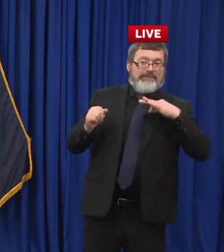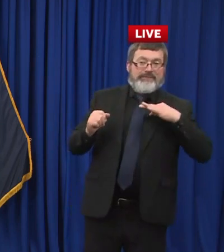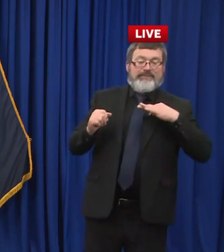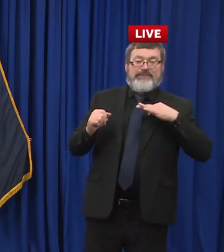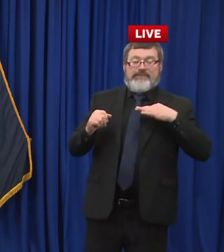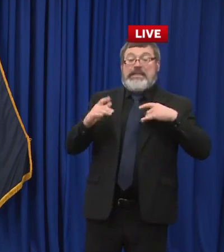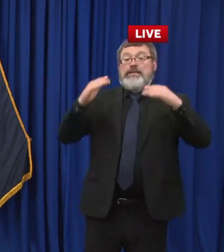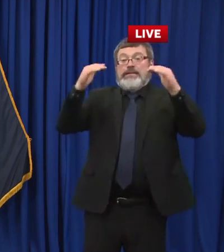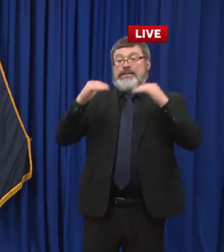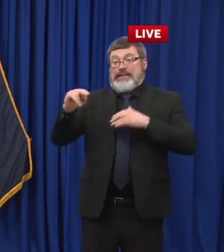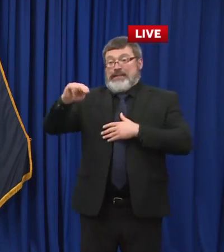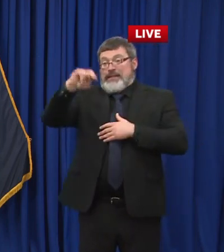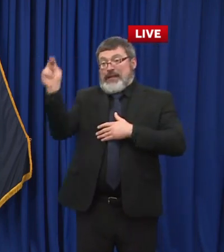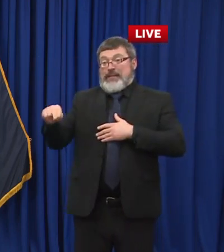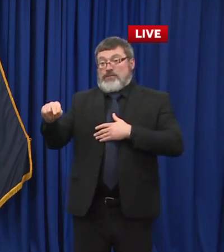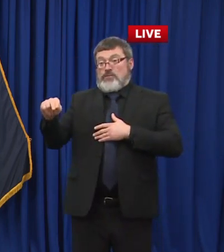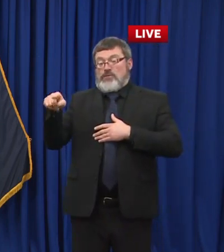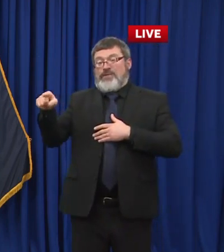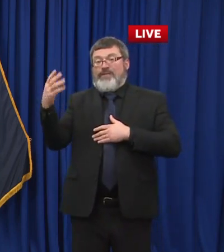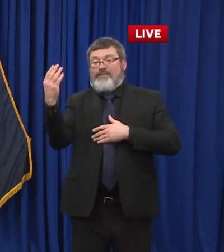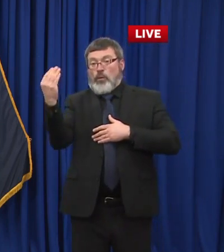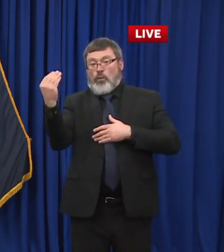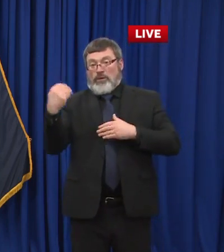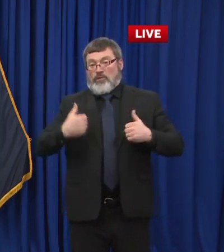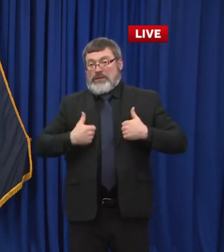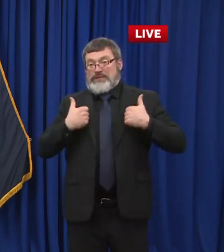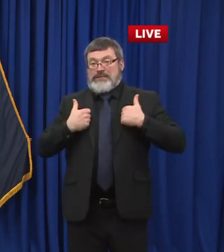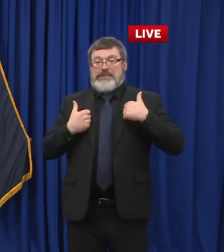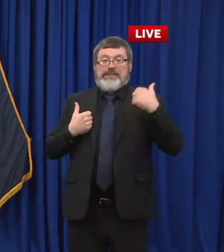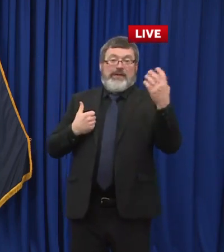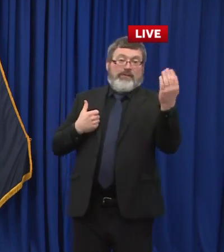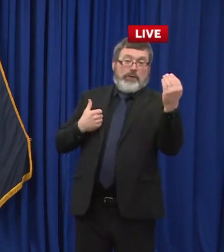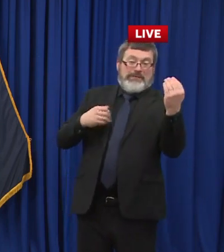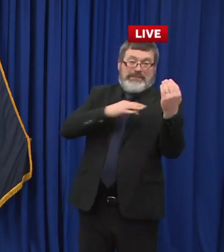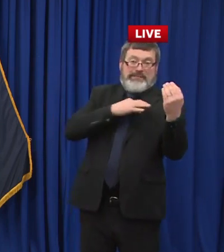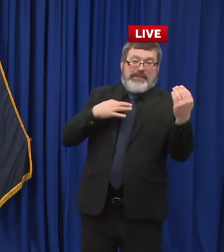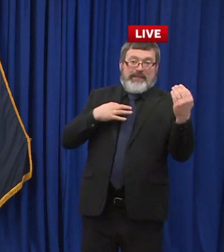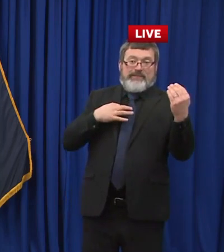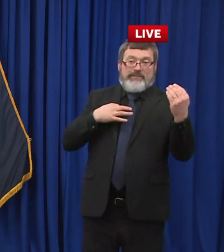NASHUA CROSSINGS HAS 14 RESIDENTS AND 14 STAFF.